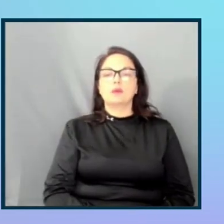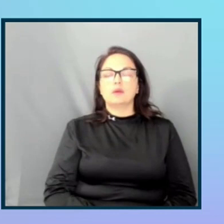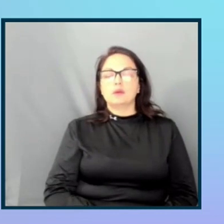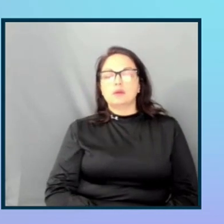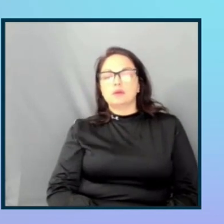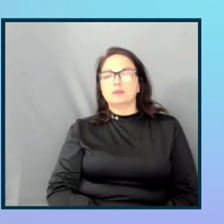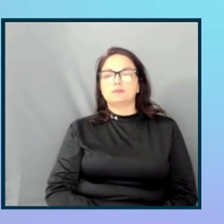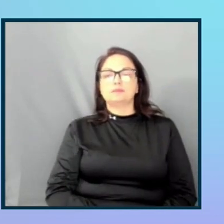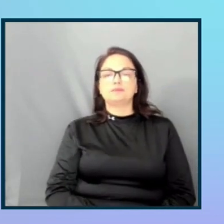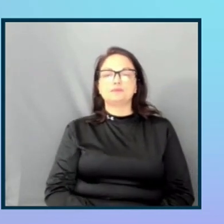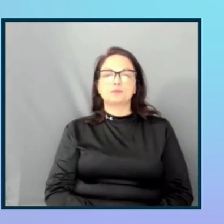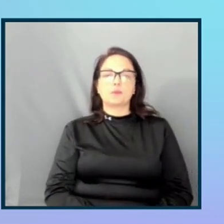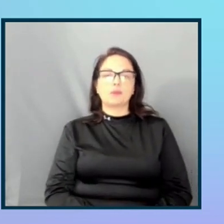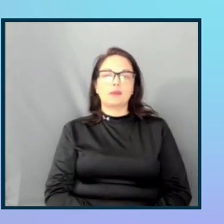Got about five minutes, let's see.